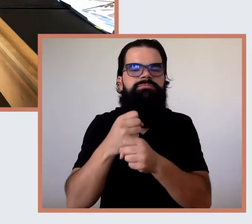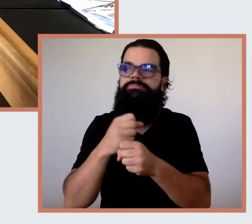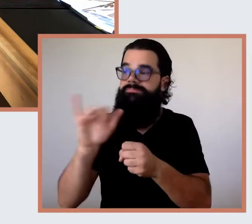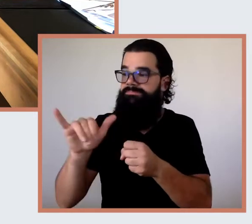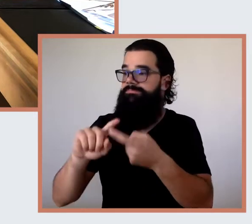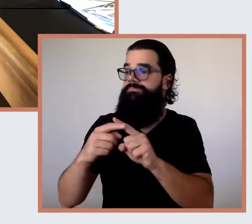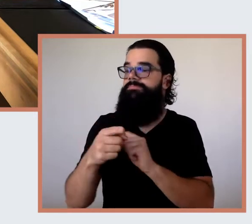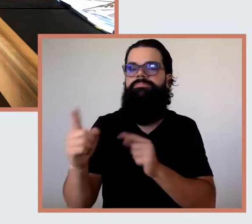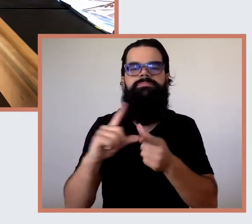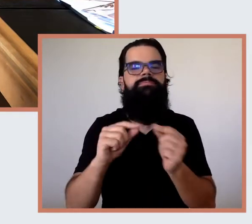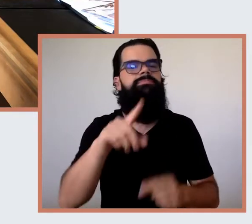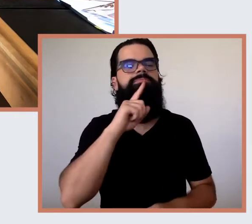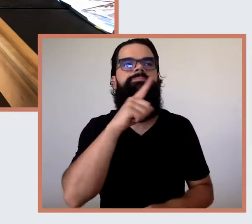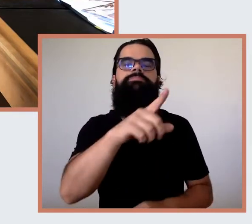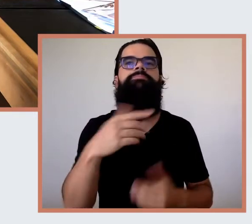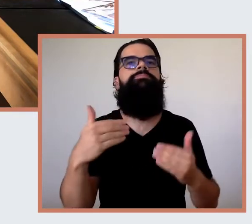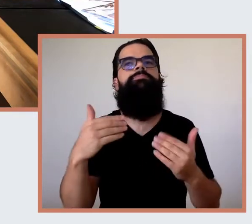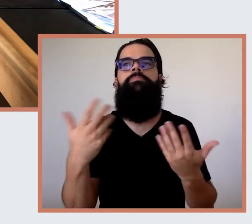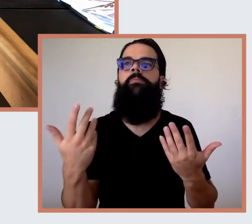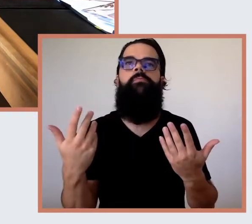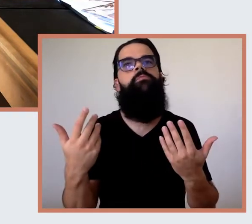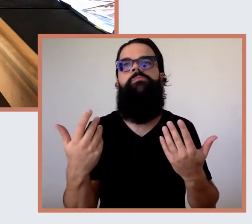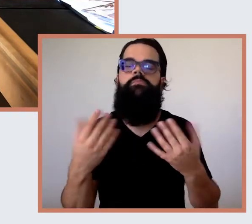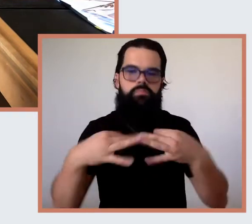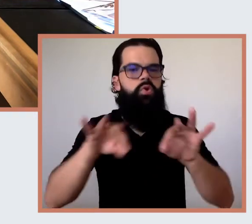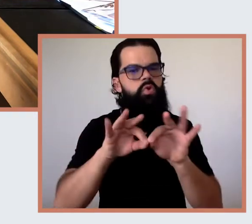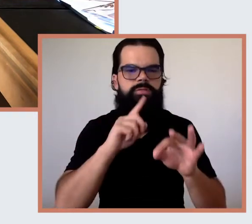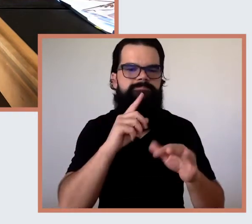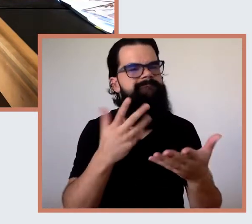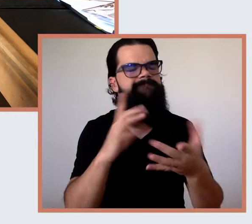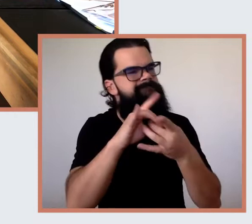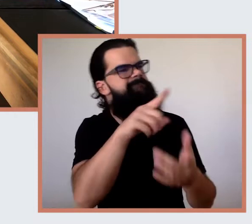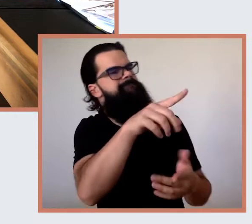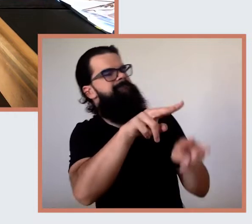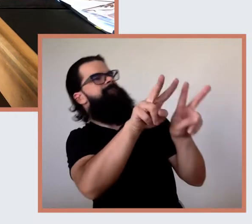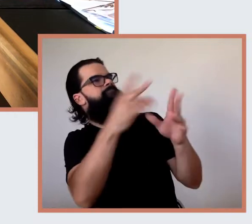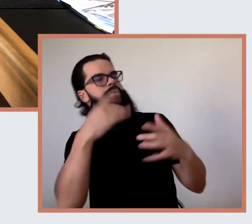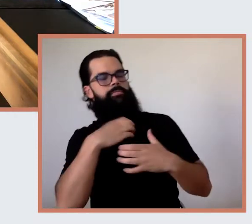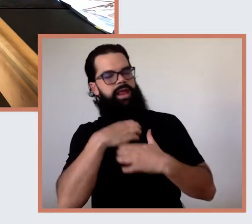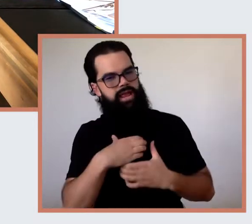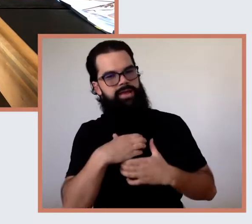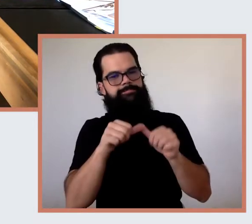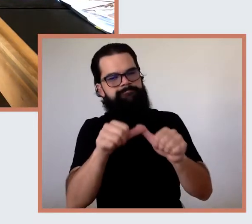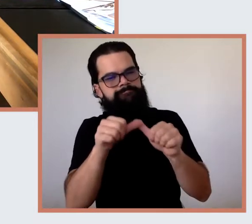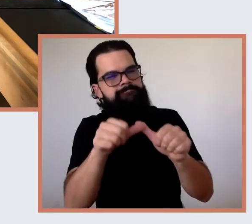my friends have said to me that they are lovingly envious of the fact that I followed a passion.